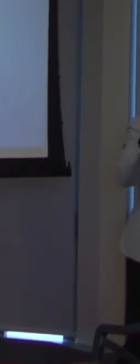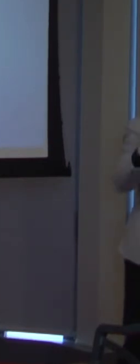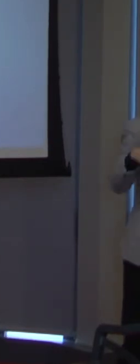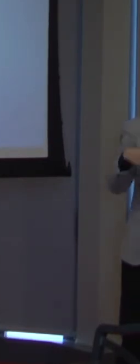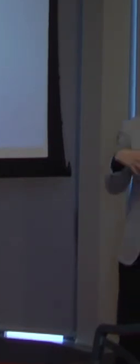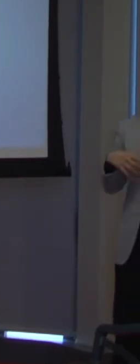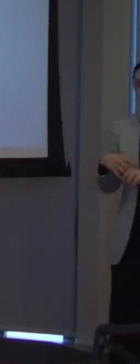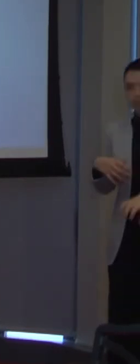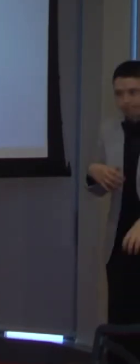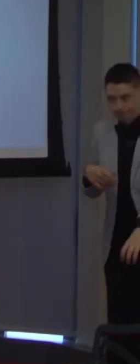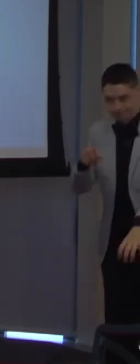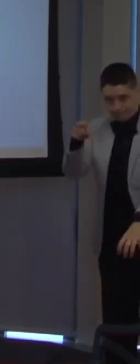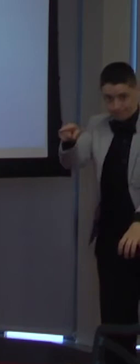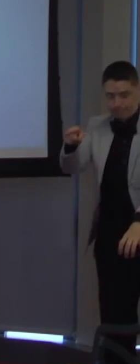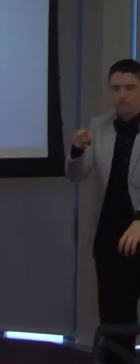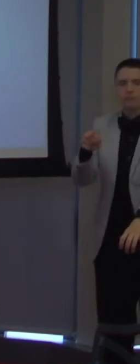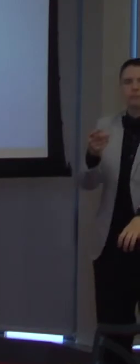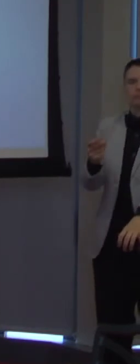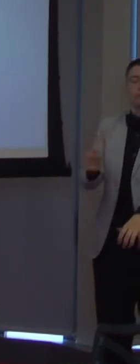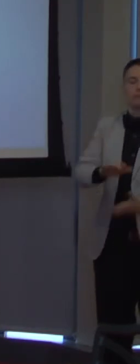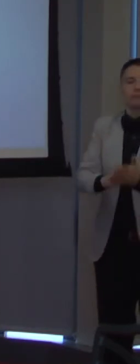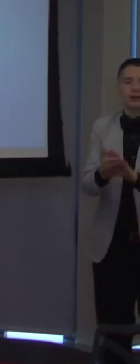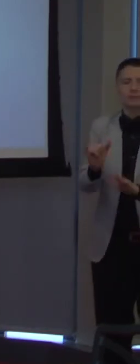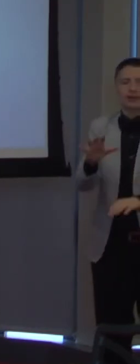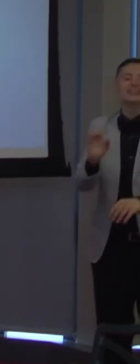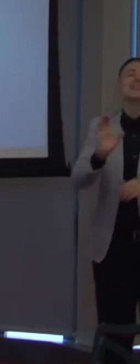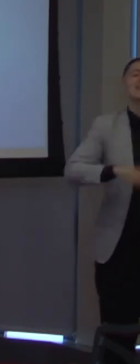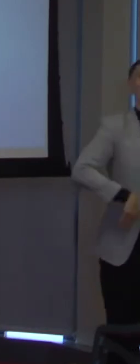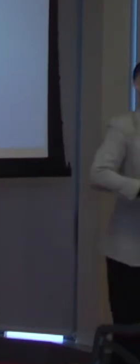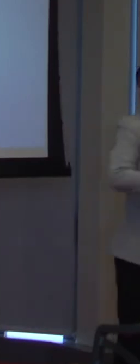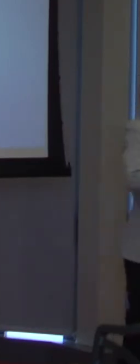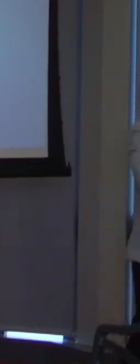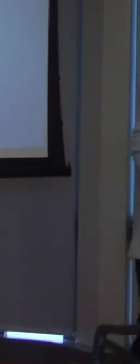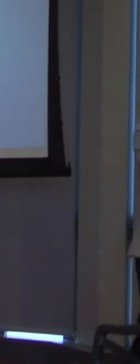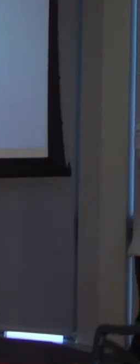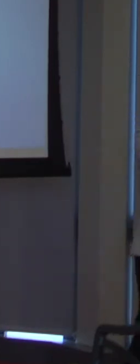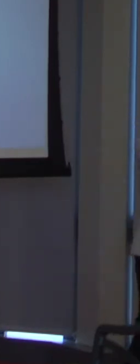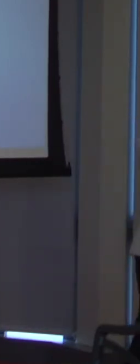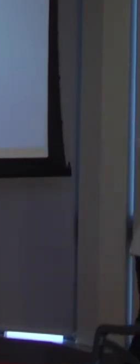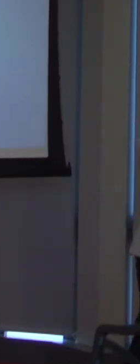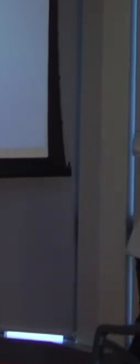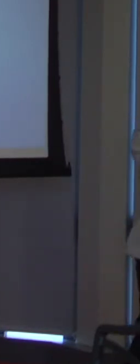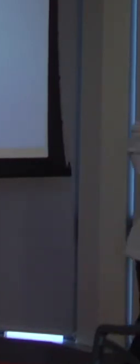versus if you put water in your freezer, and then it's also a good tactile thing.